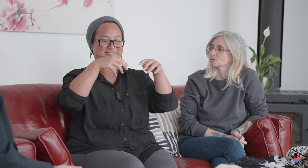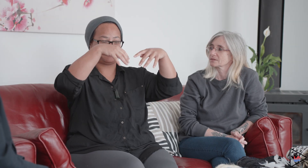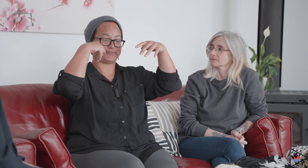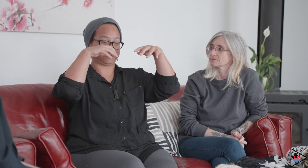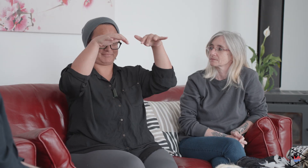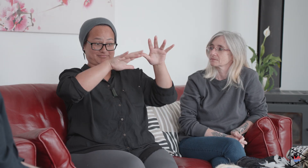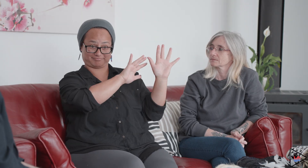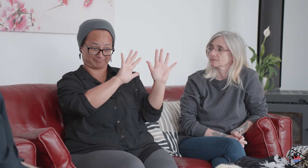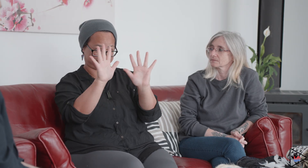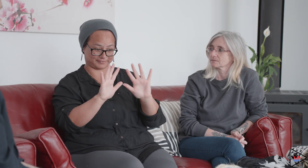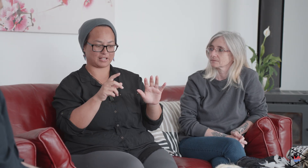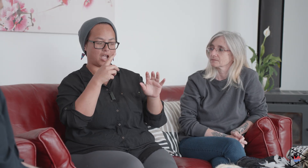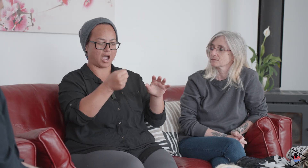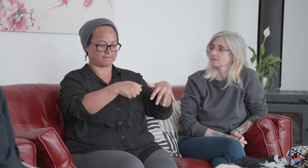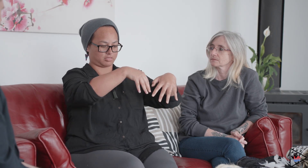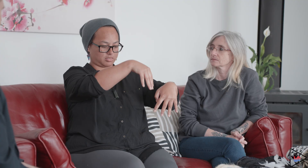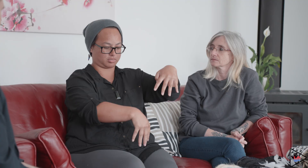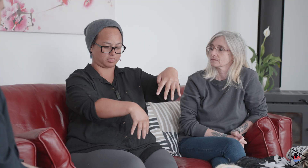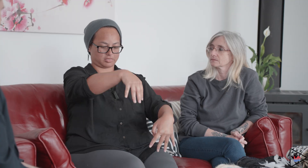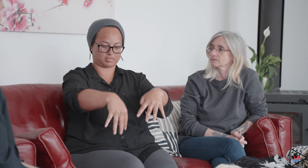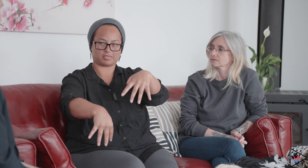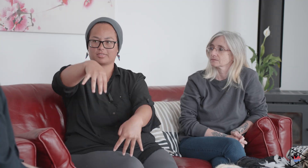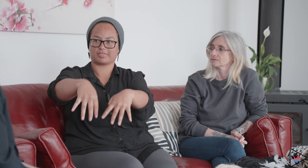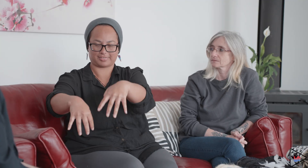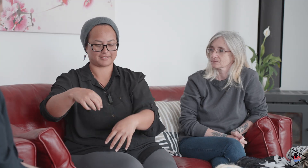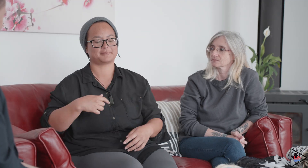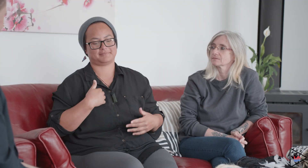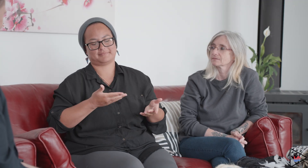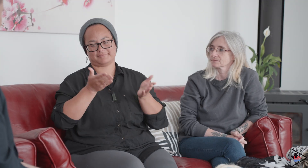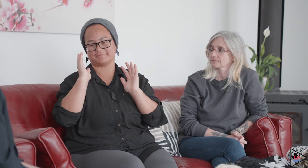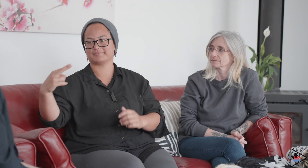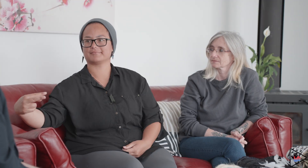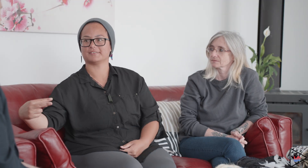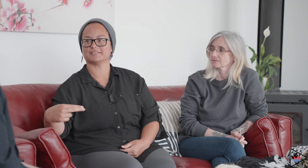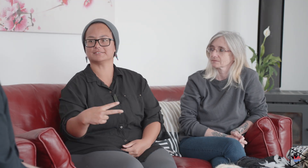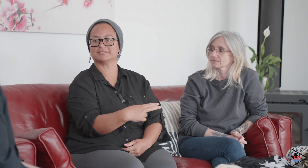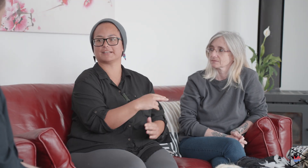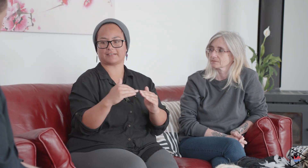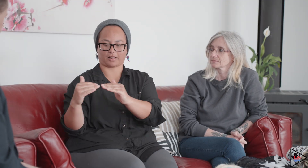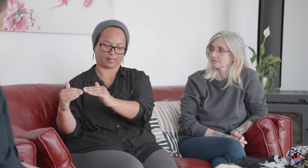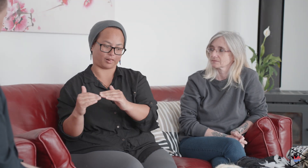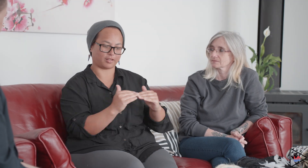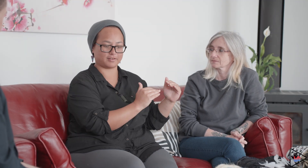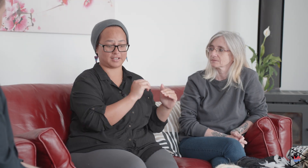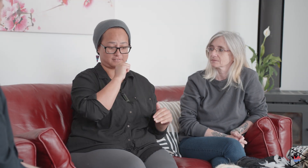such a straight edge? Yes. Well once you have made the cloak there will still be at the end -